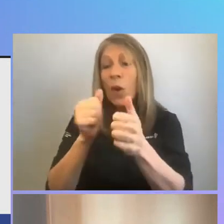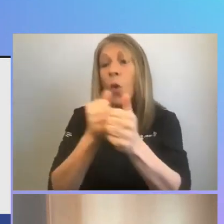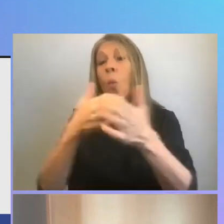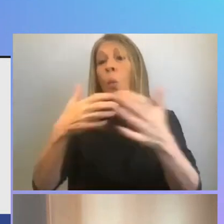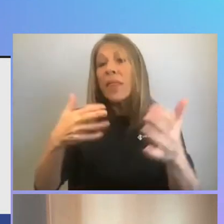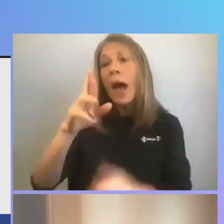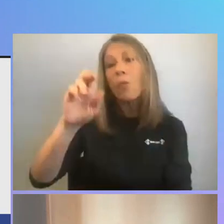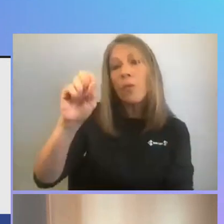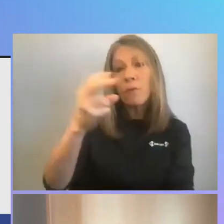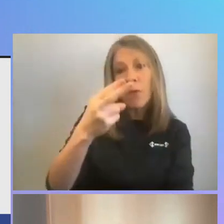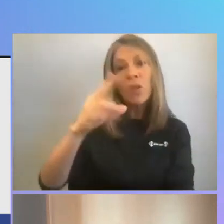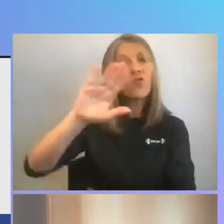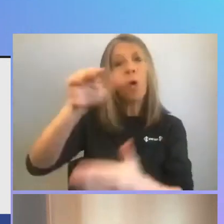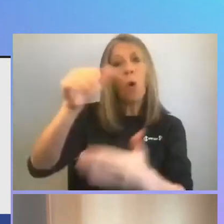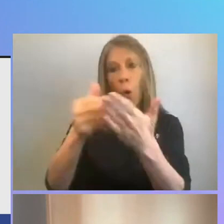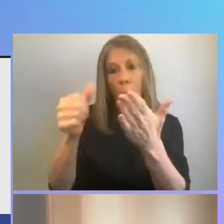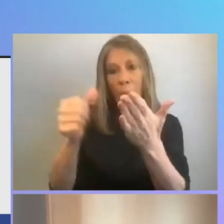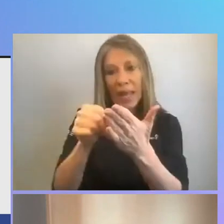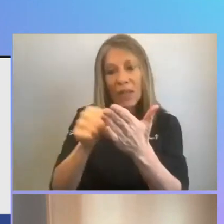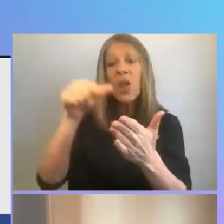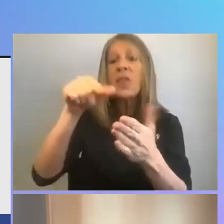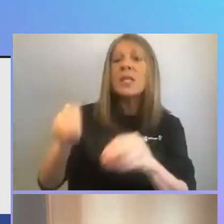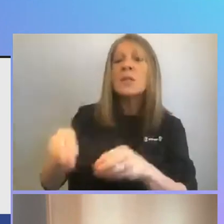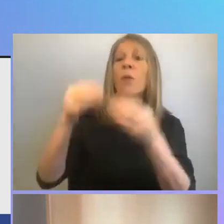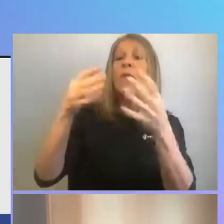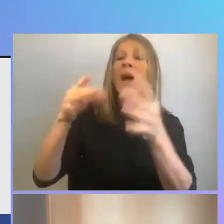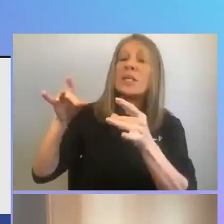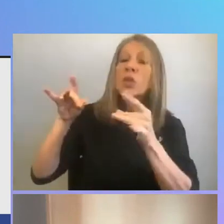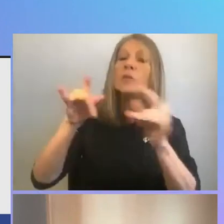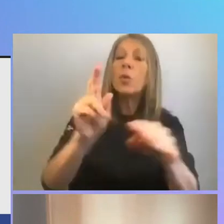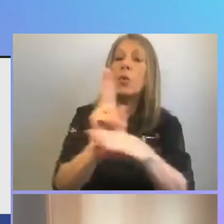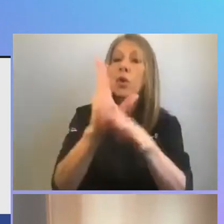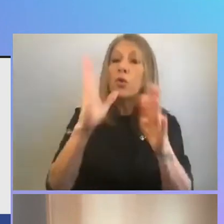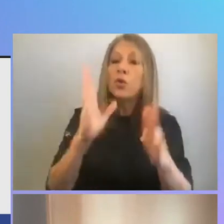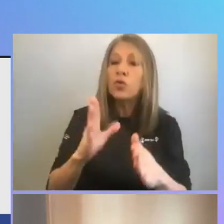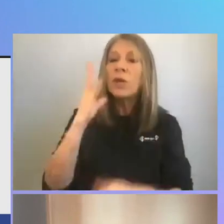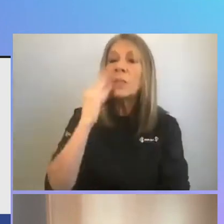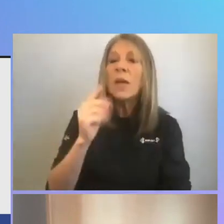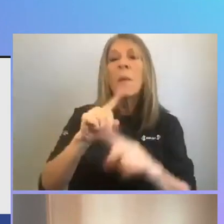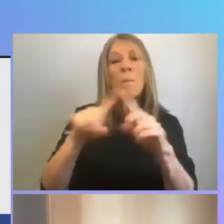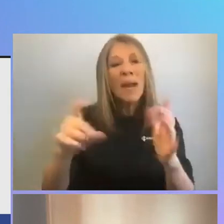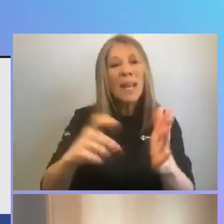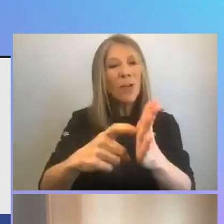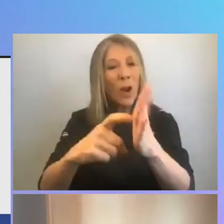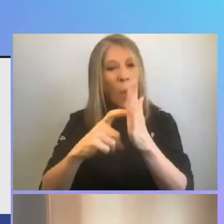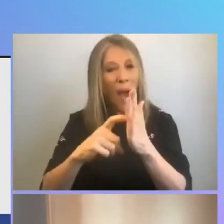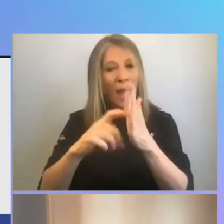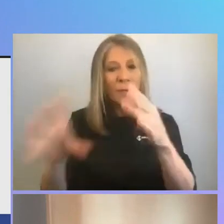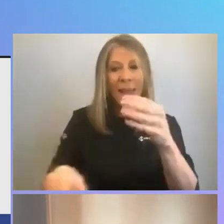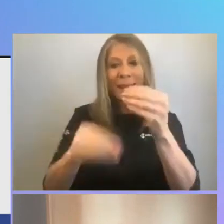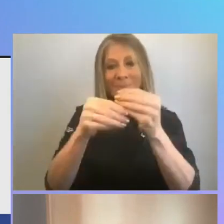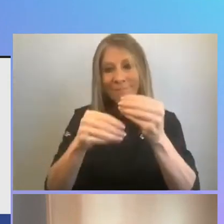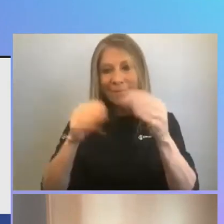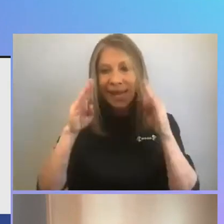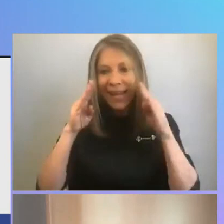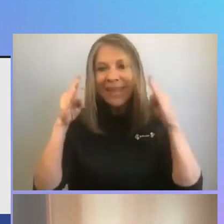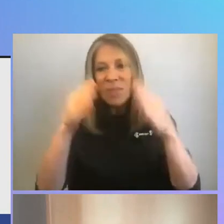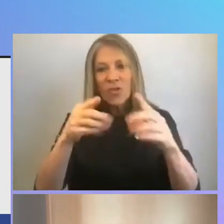page. So this provides a smoother user experience, but it does require extra special attention to accessibility. For